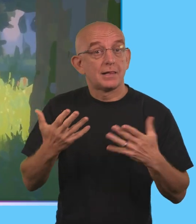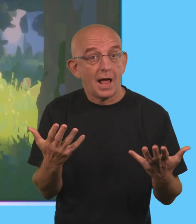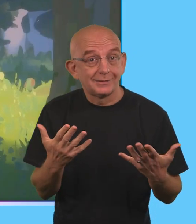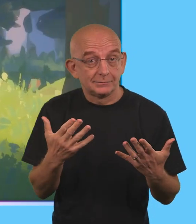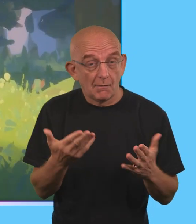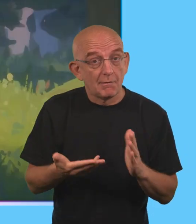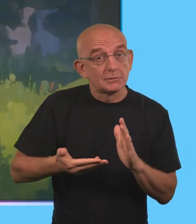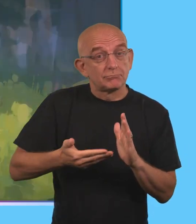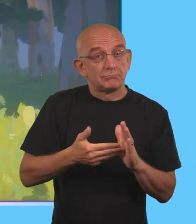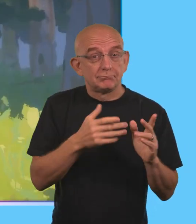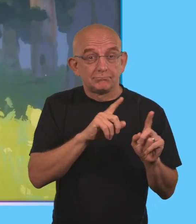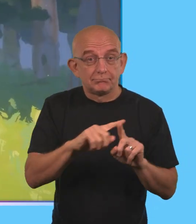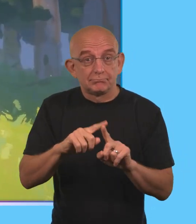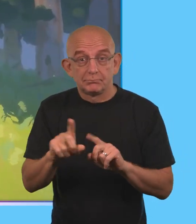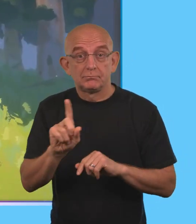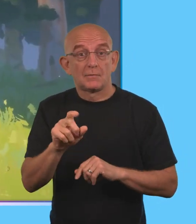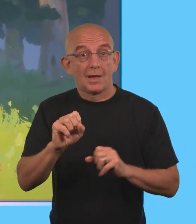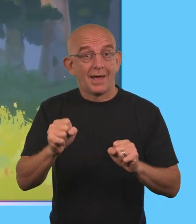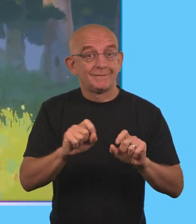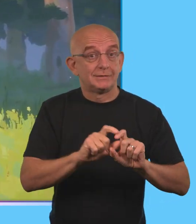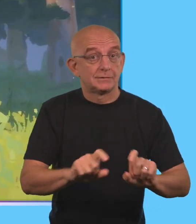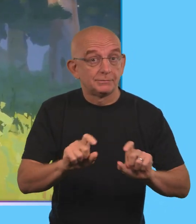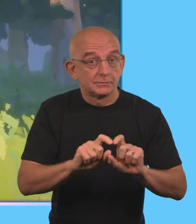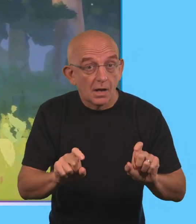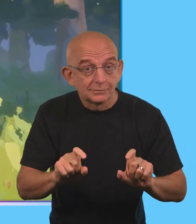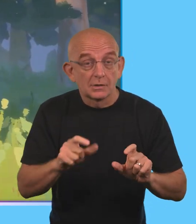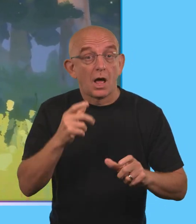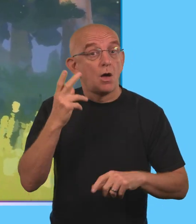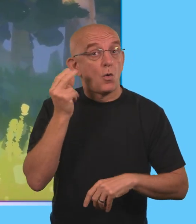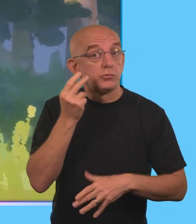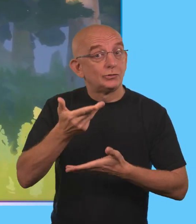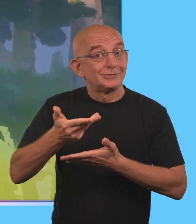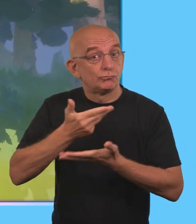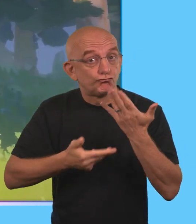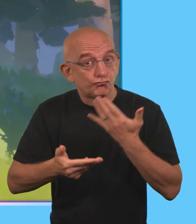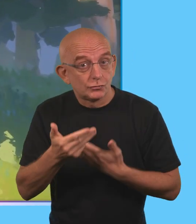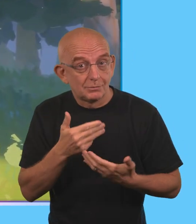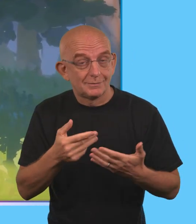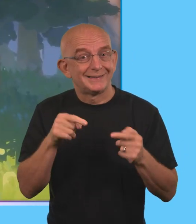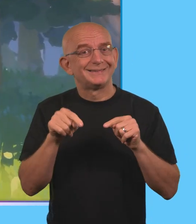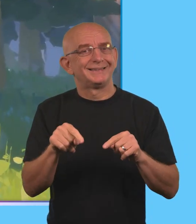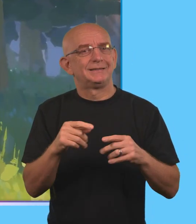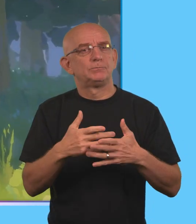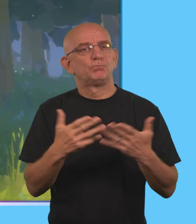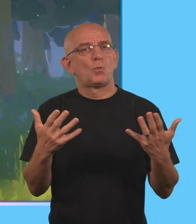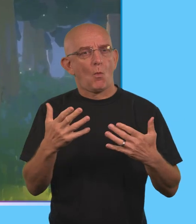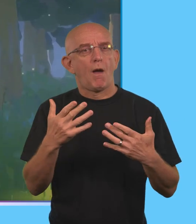In addition to the existing subtitles, we've added audio description to the game, making it